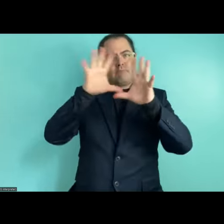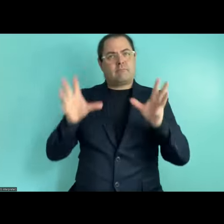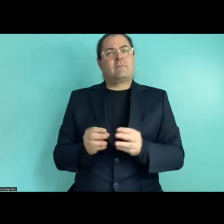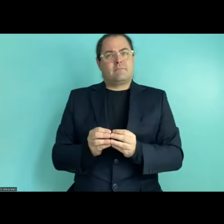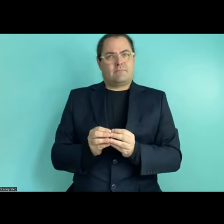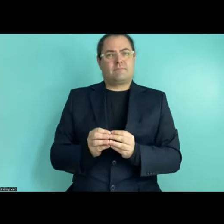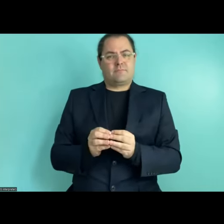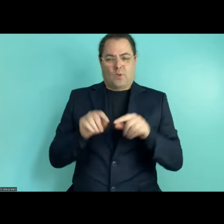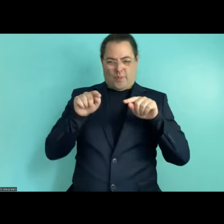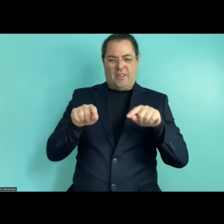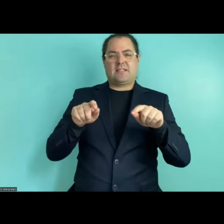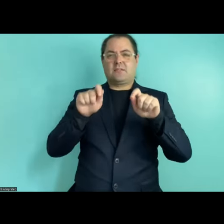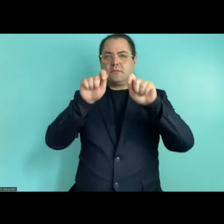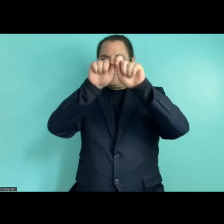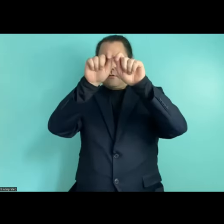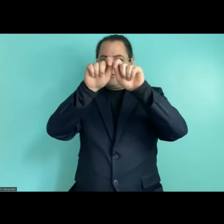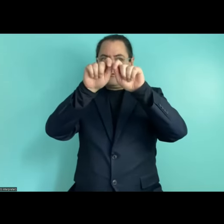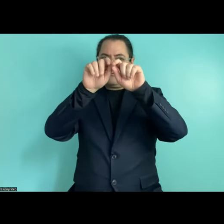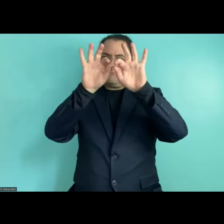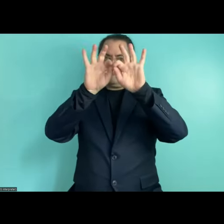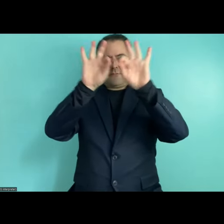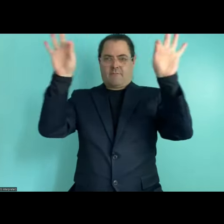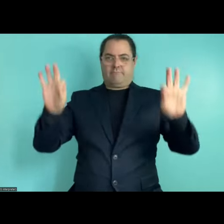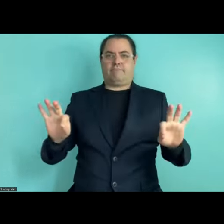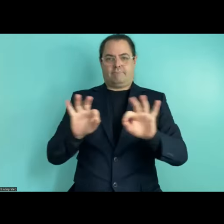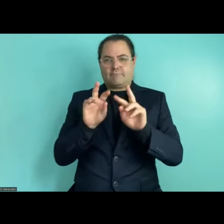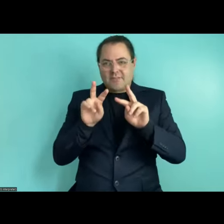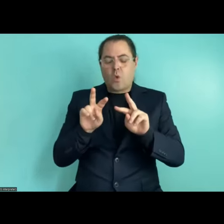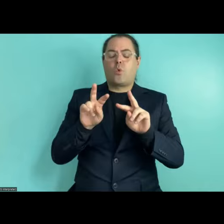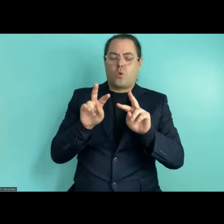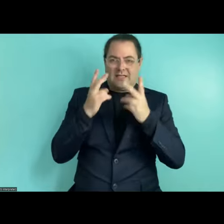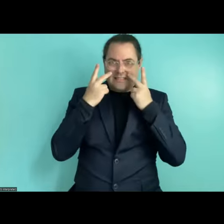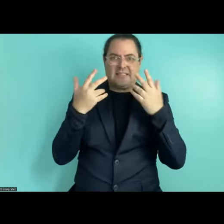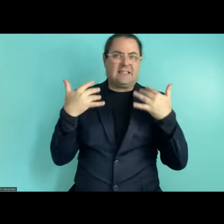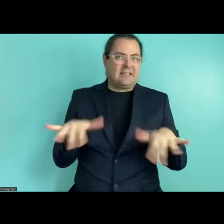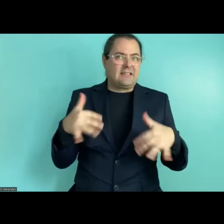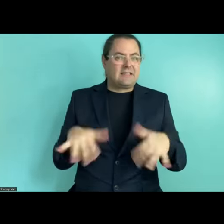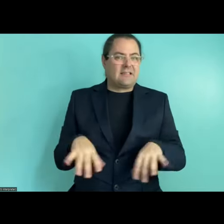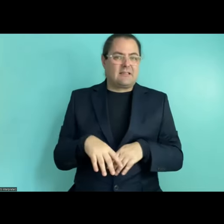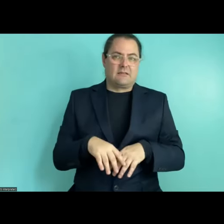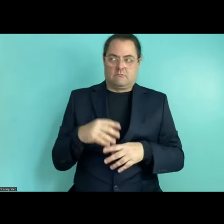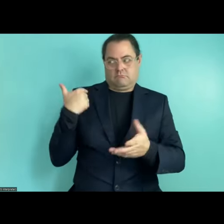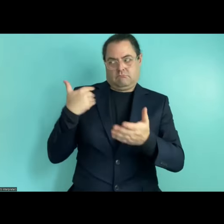up to almost right now by the end of this year almost 150% disability, we have acquired